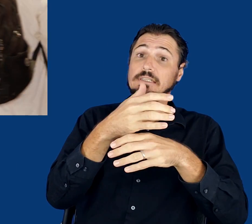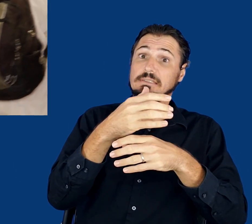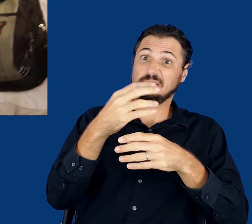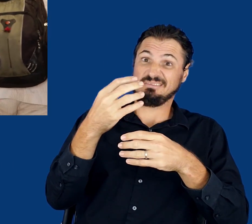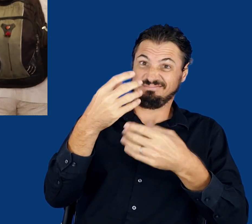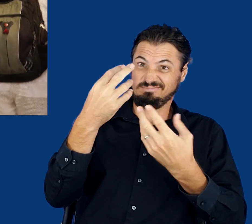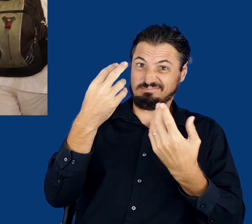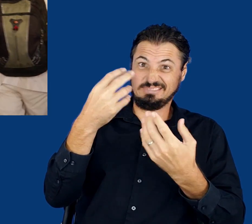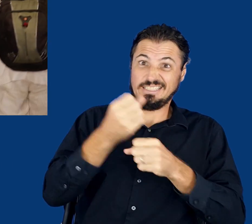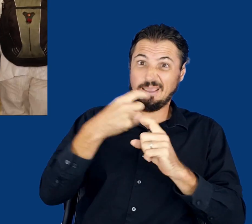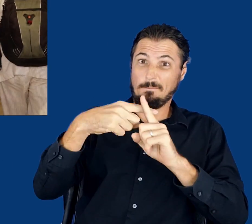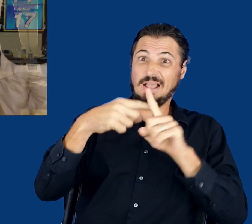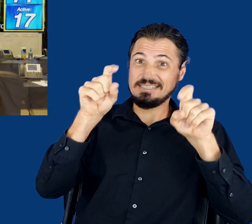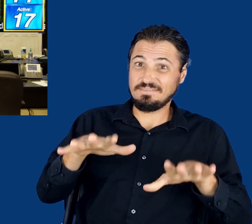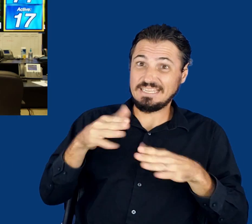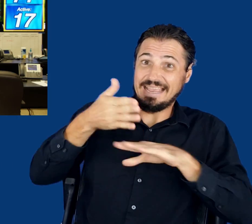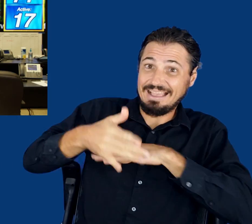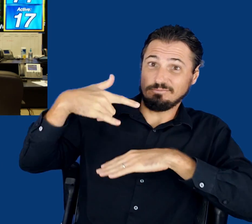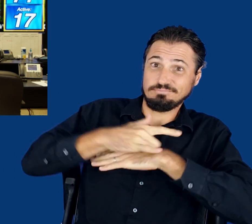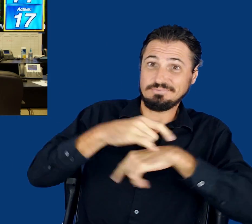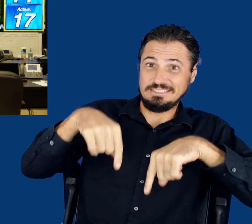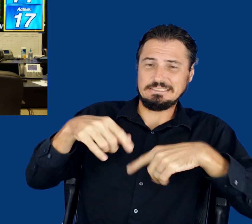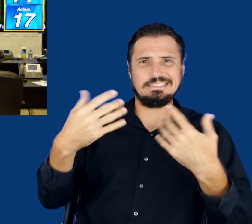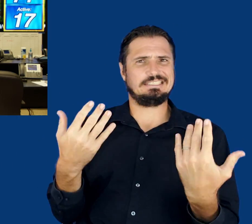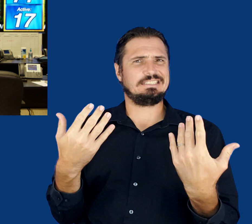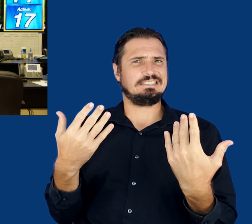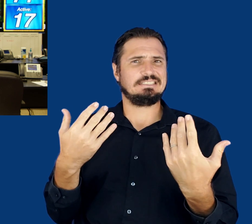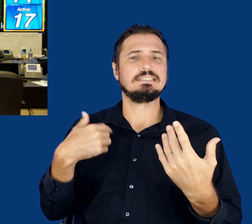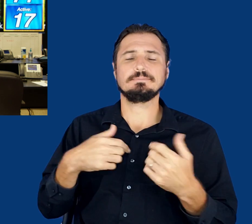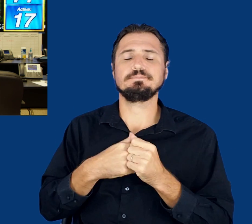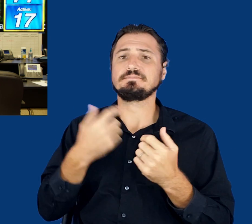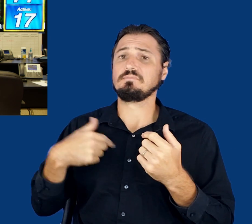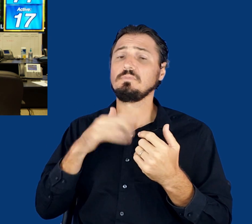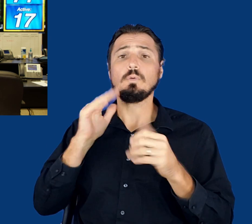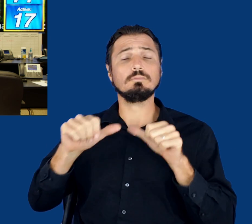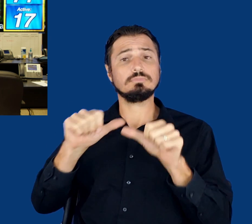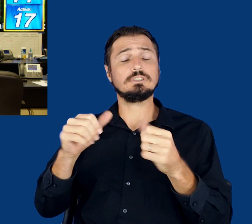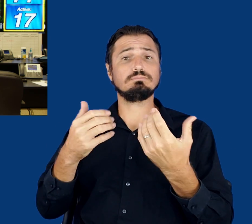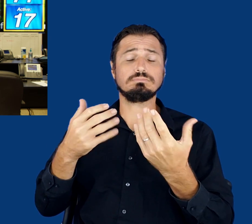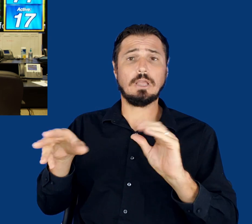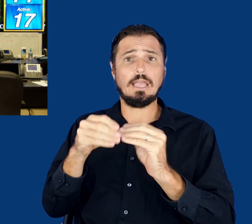Additionally, we continue to look at opportunities to create Local Rules to help ensure the health and safety of our community